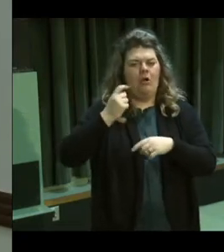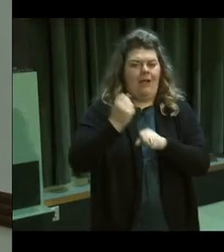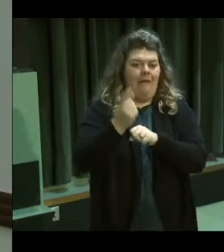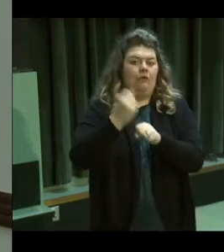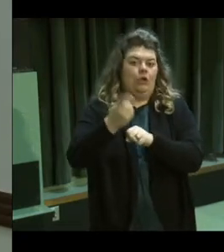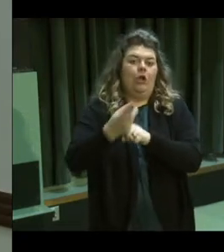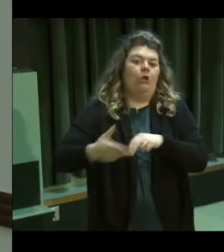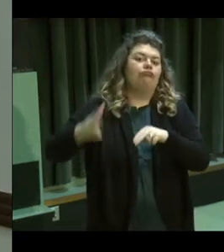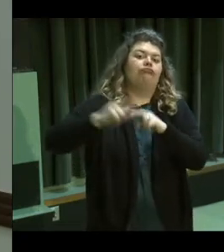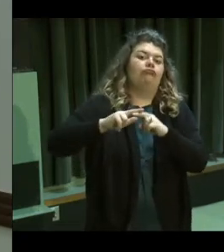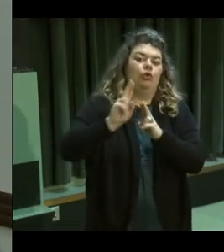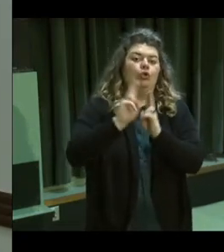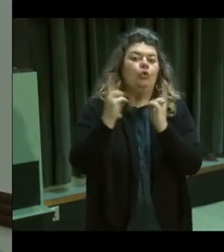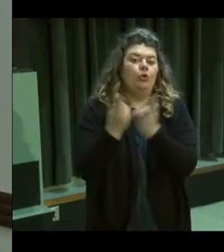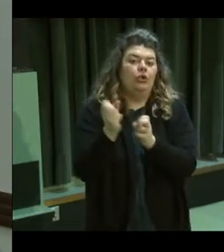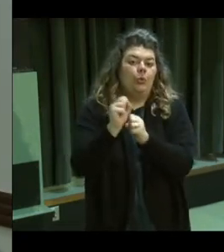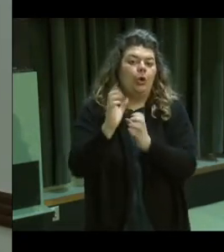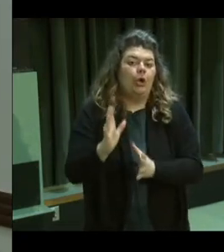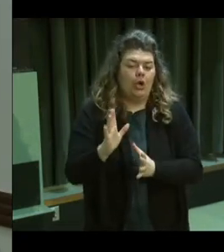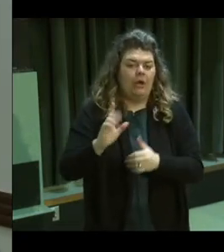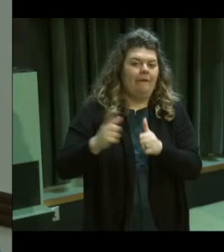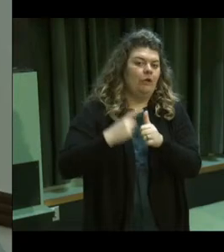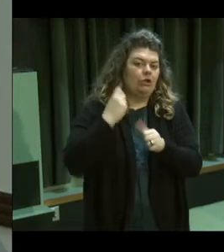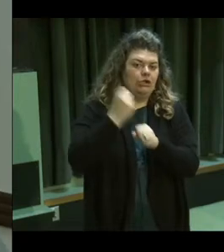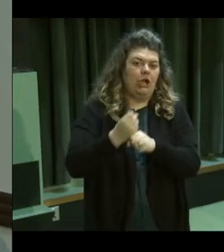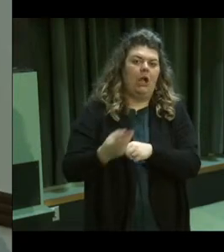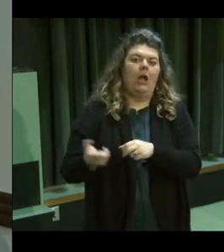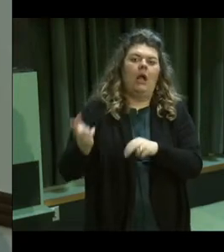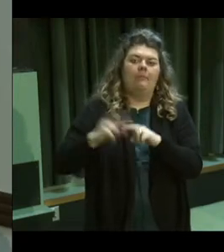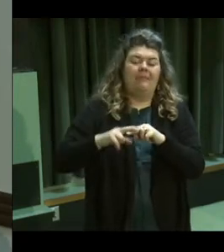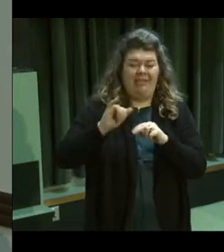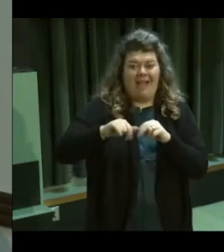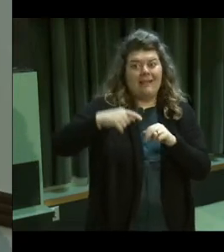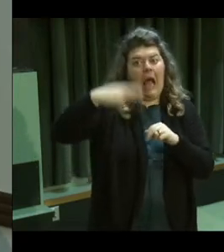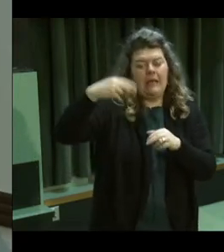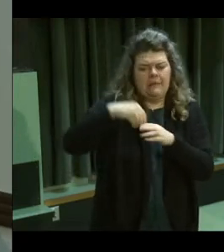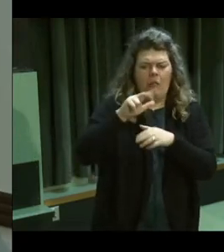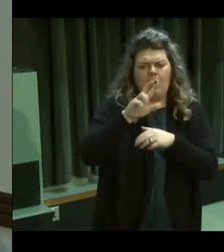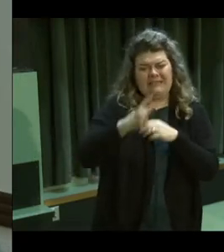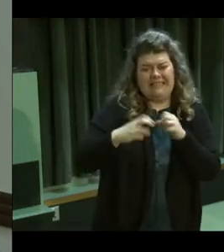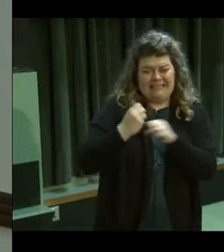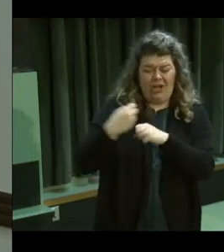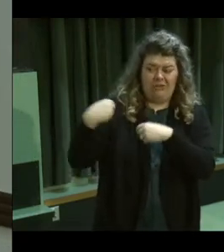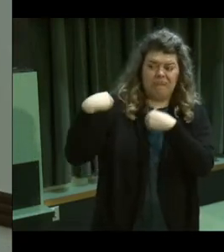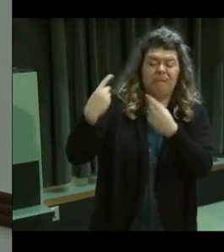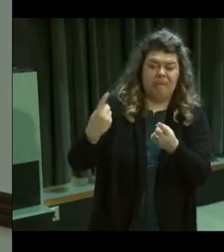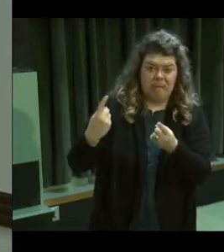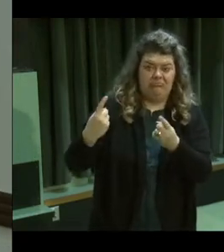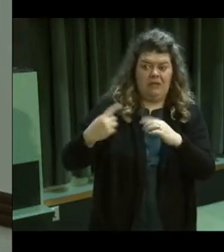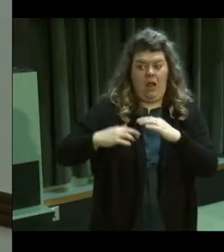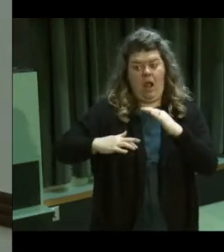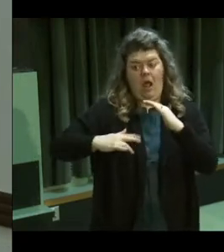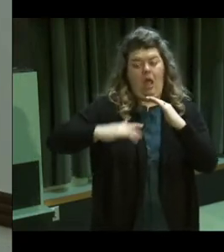for union people. 6.6 in their first year. Their contract, it's